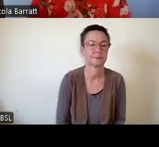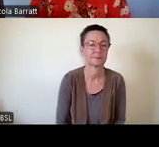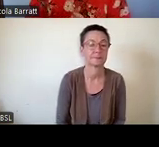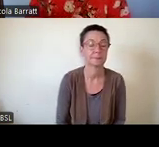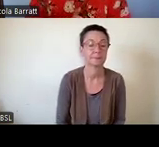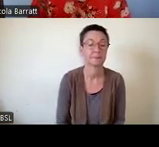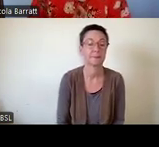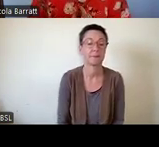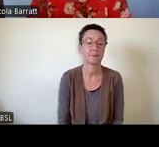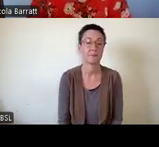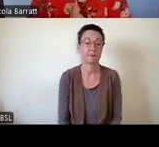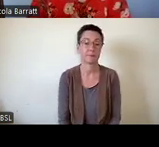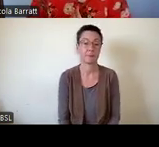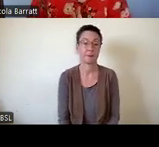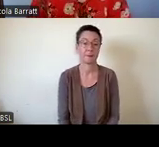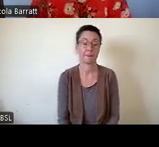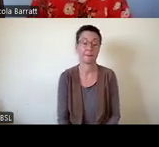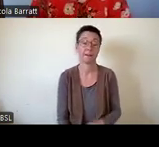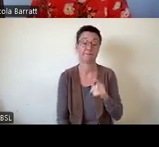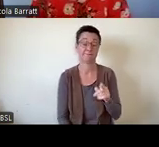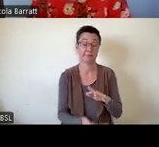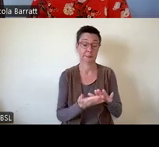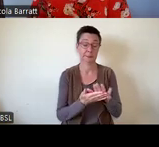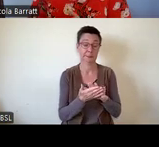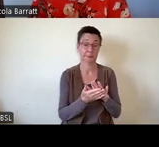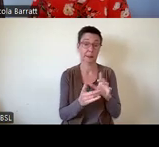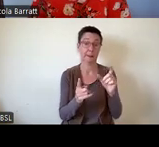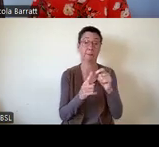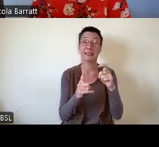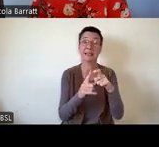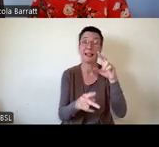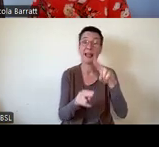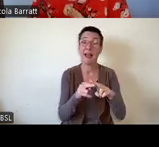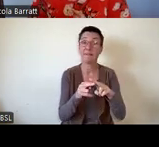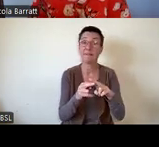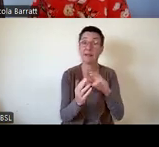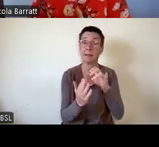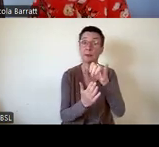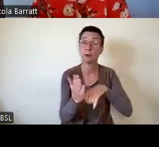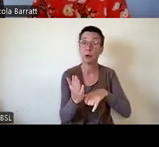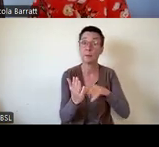These are essentially PDF documents that you can upload and which work like a slideshow.